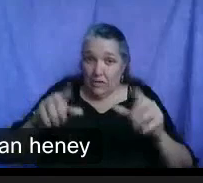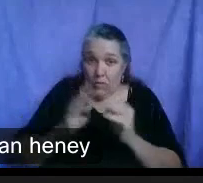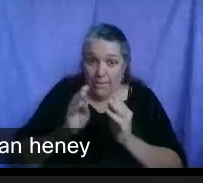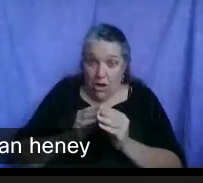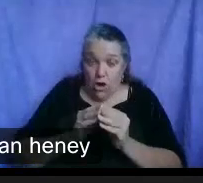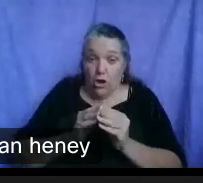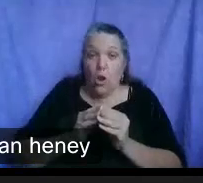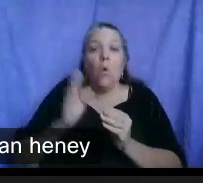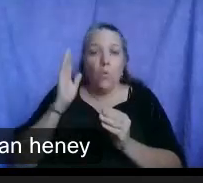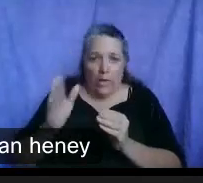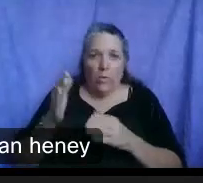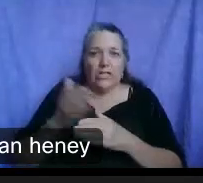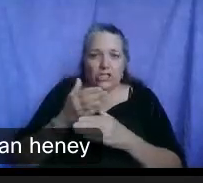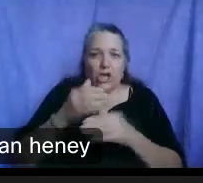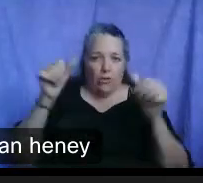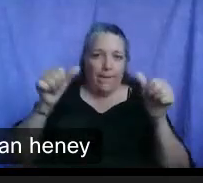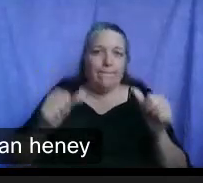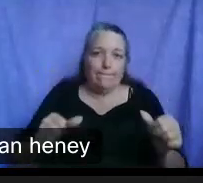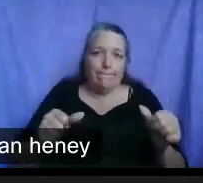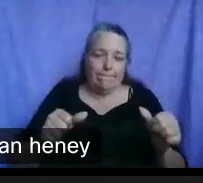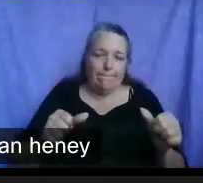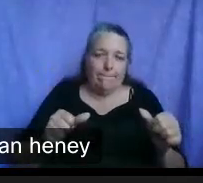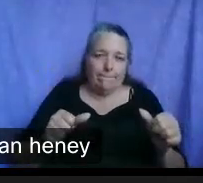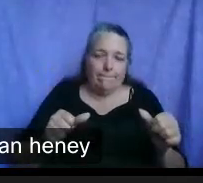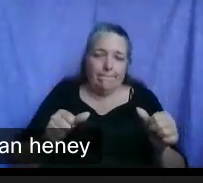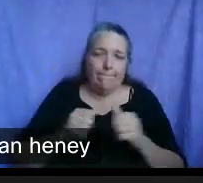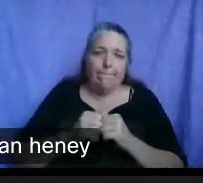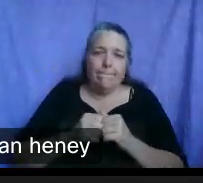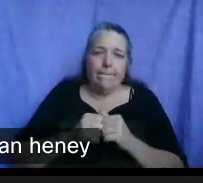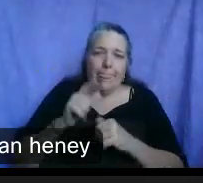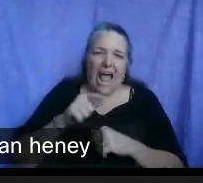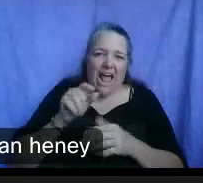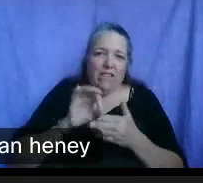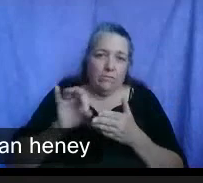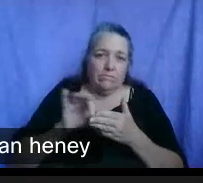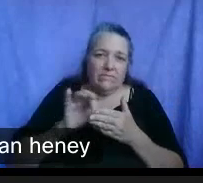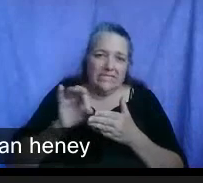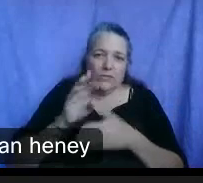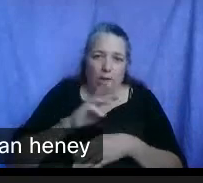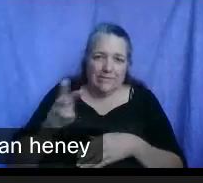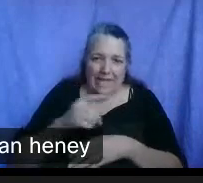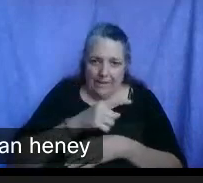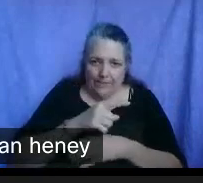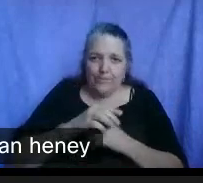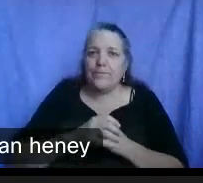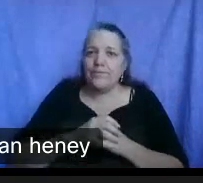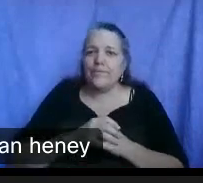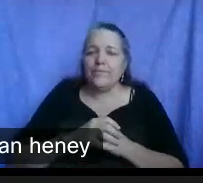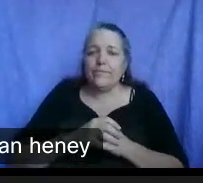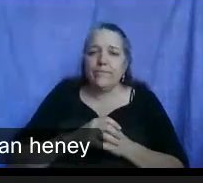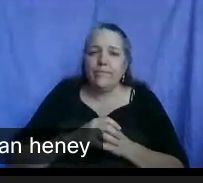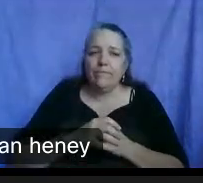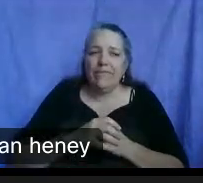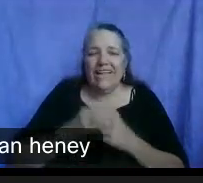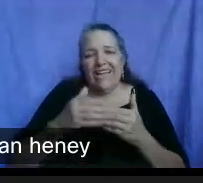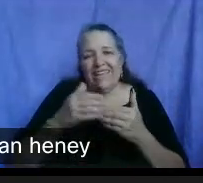and responses with the webinar materials on the census.gov/academy site within 30 business days.